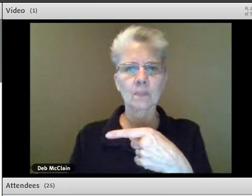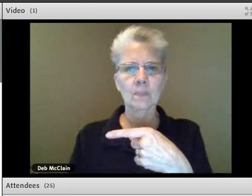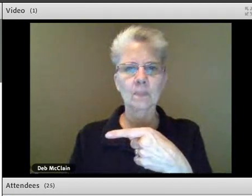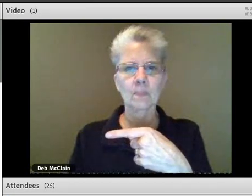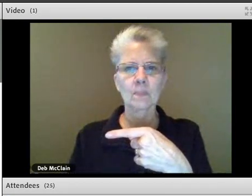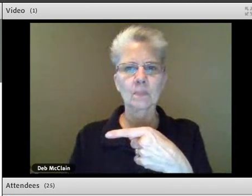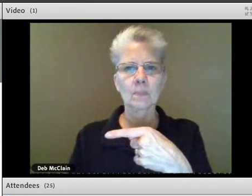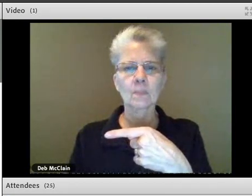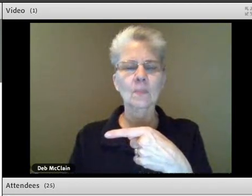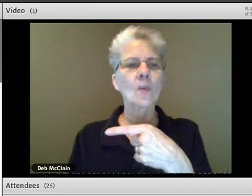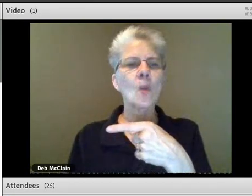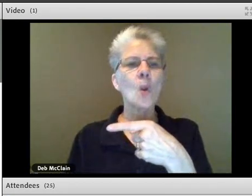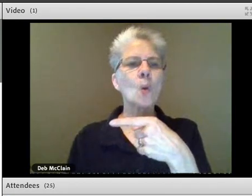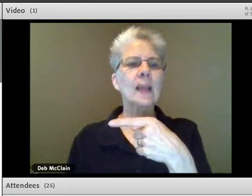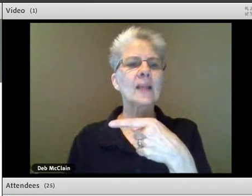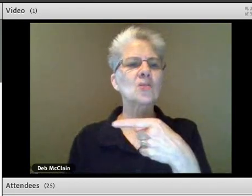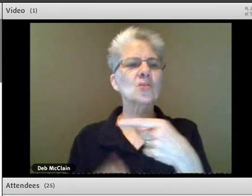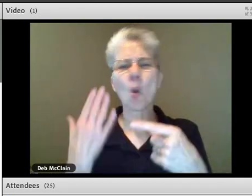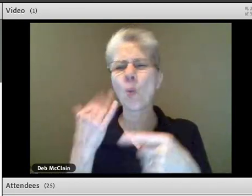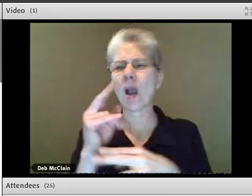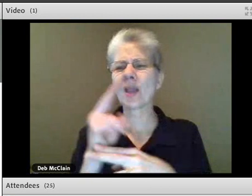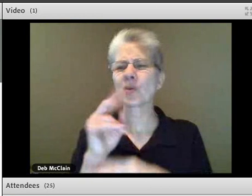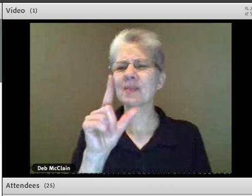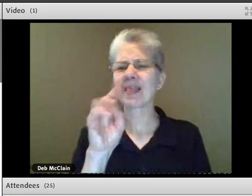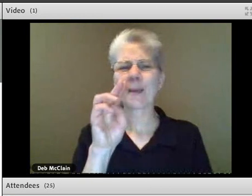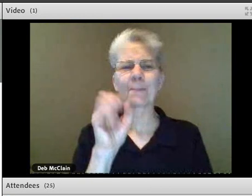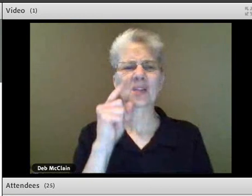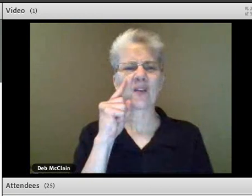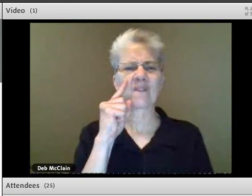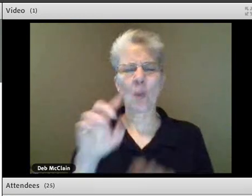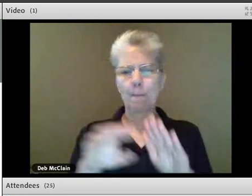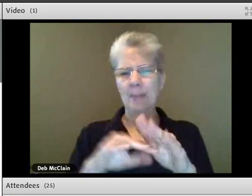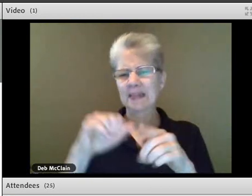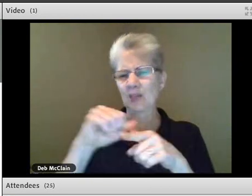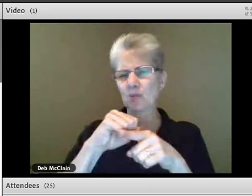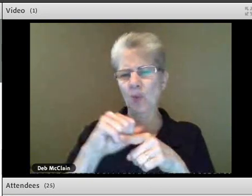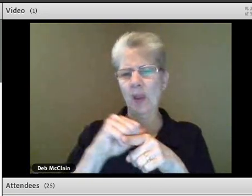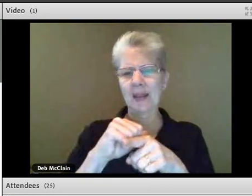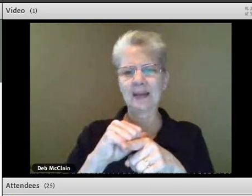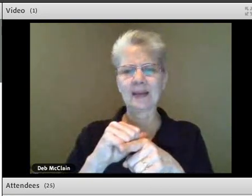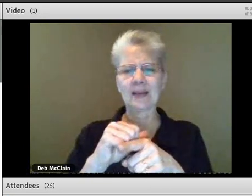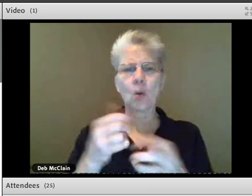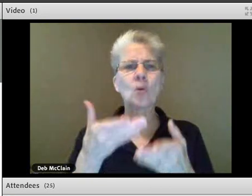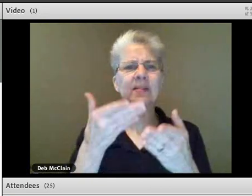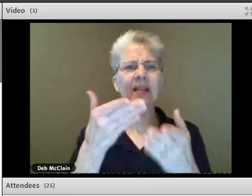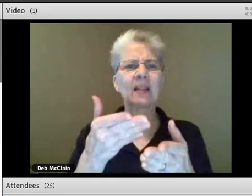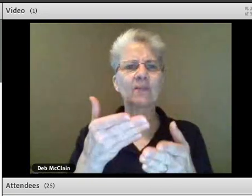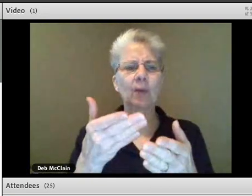Okay, so why is an LMS for basically training people or delivering content to people?